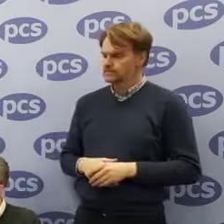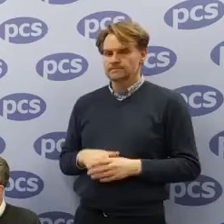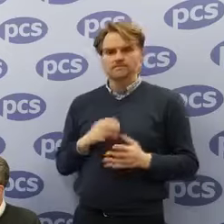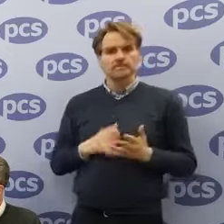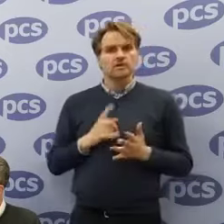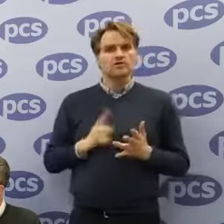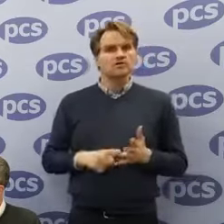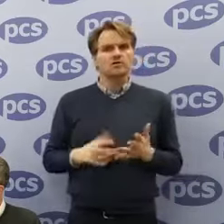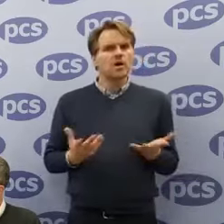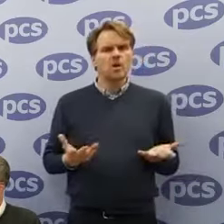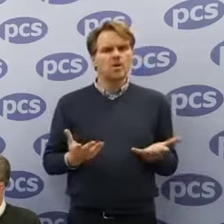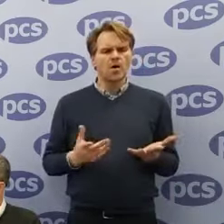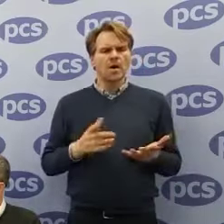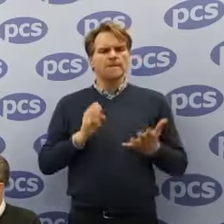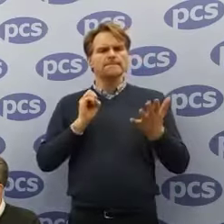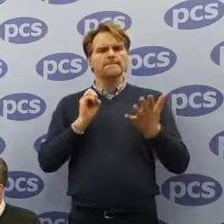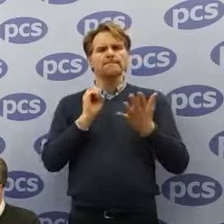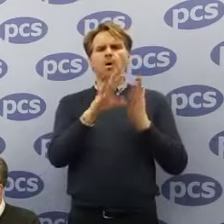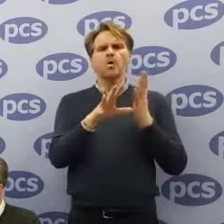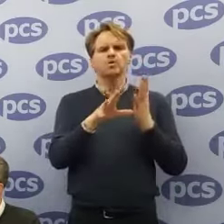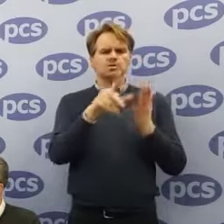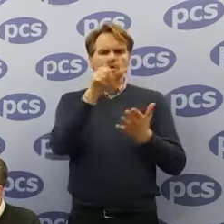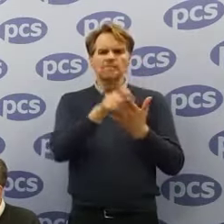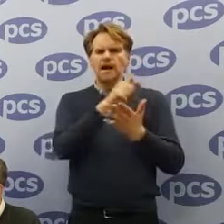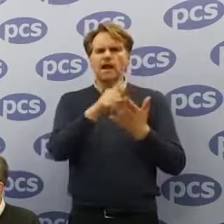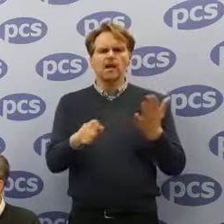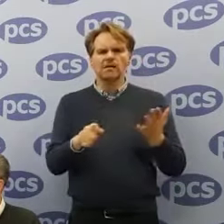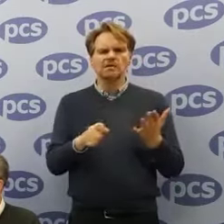postal ballot, I know we had a lot of complaints about it just being postal